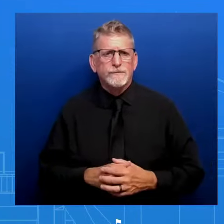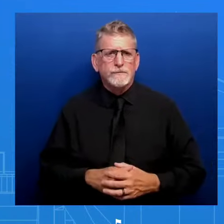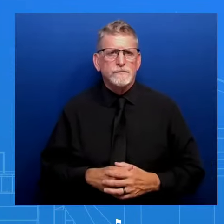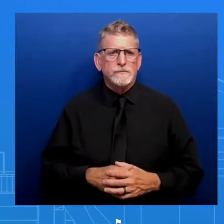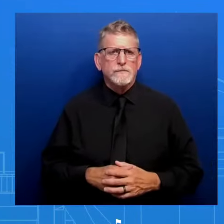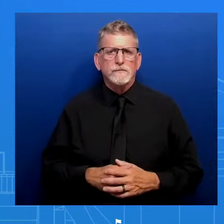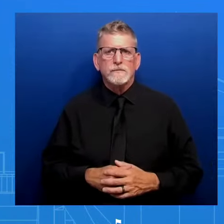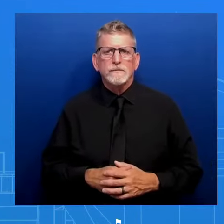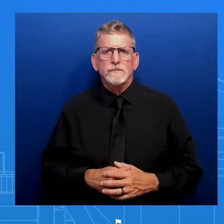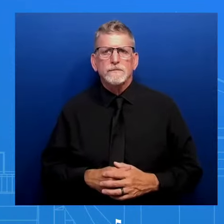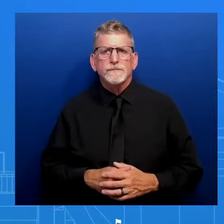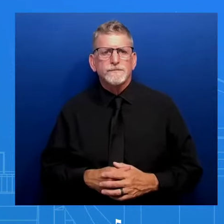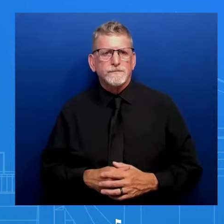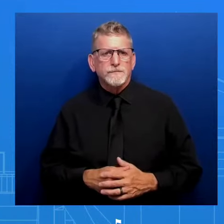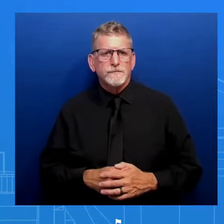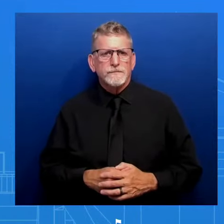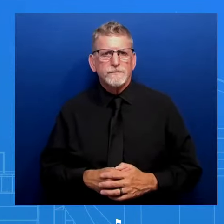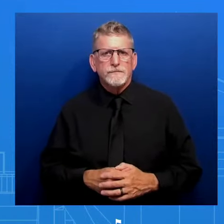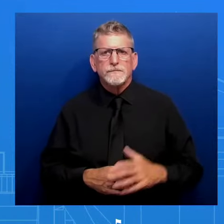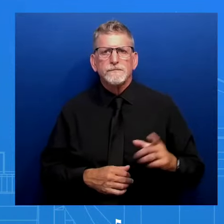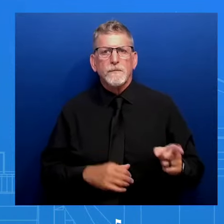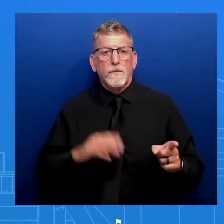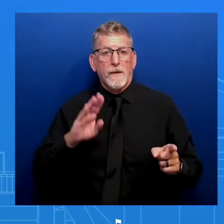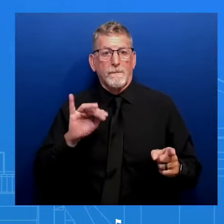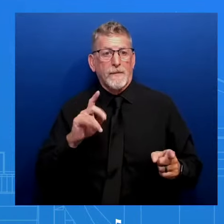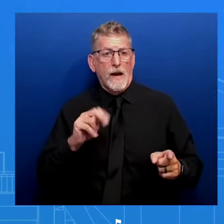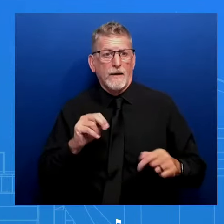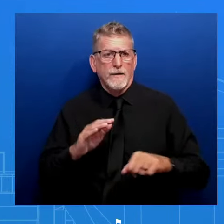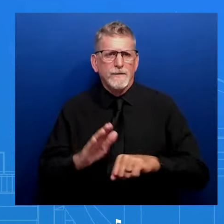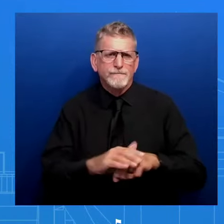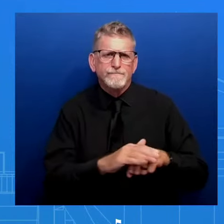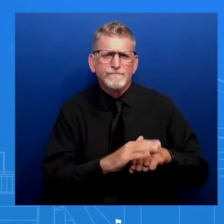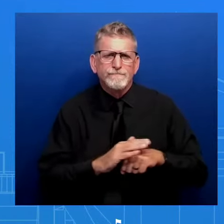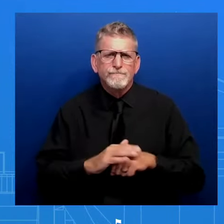and far-right populism, given her political leanings.